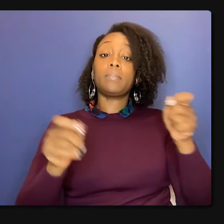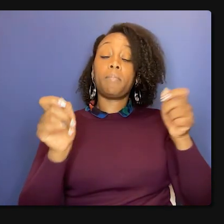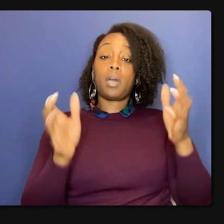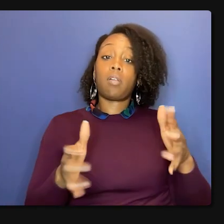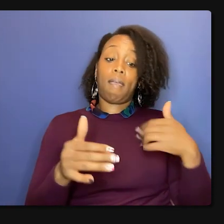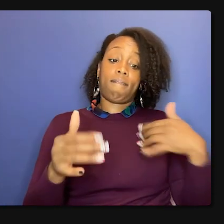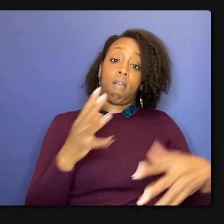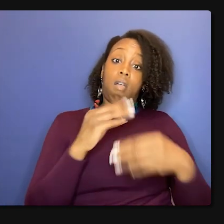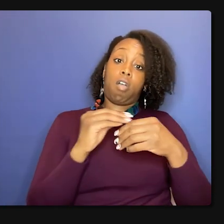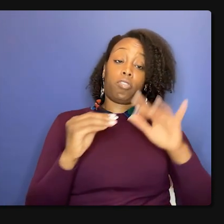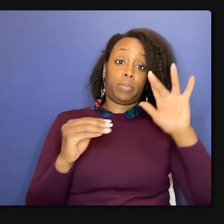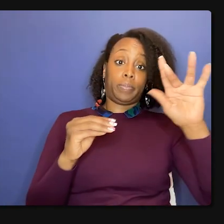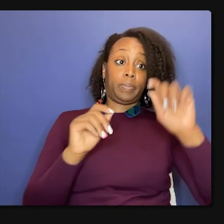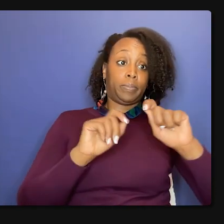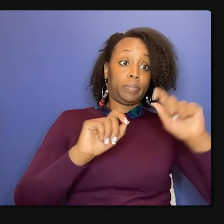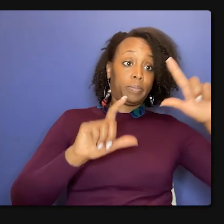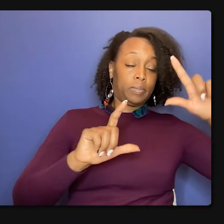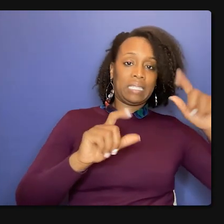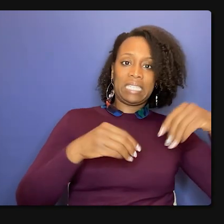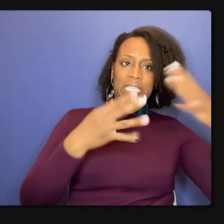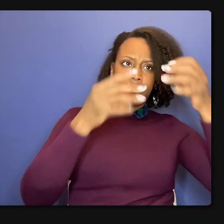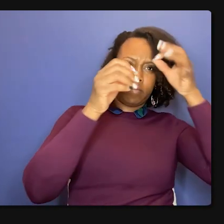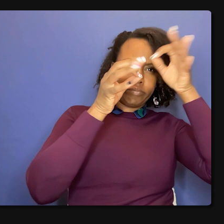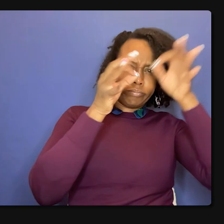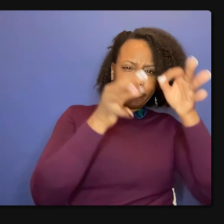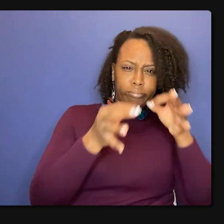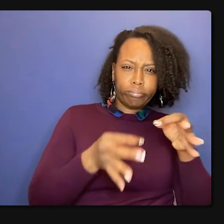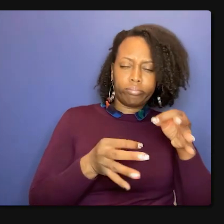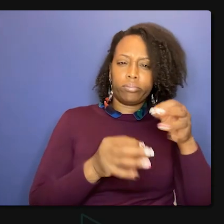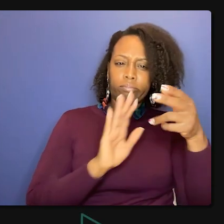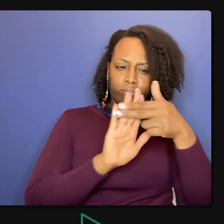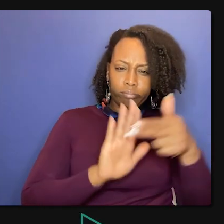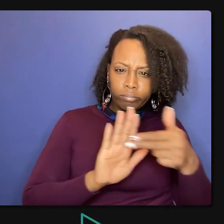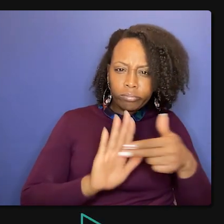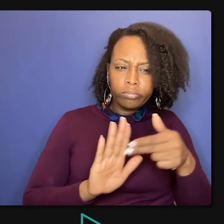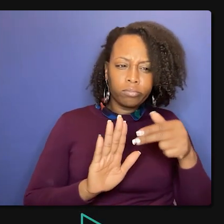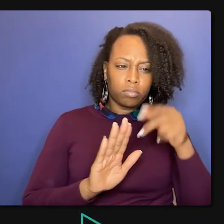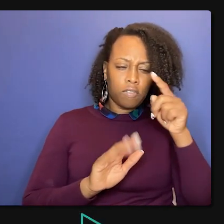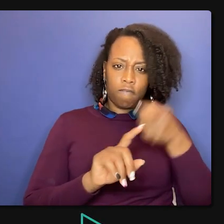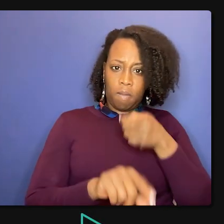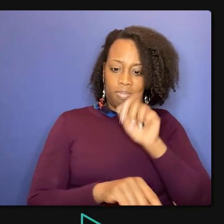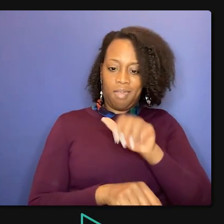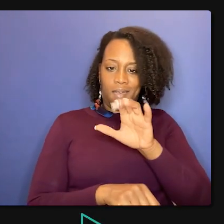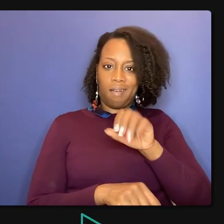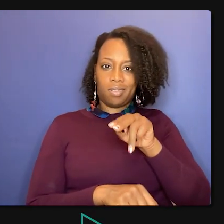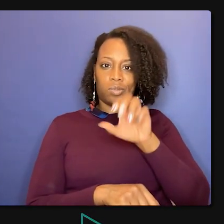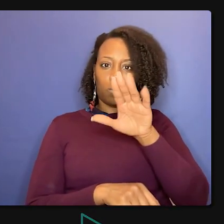The System Monitor has this additional tab that gives you detailed diagnostic tracing from the console.